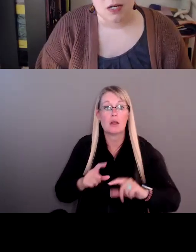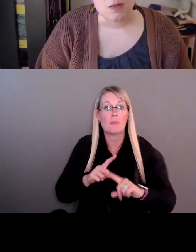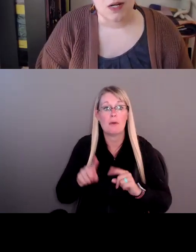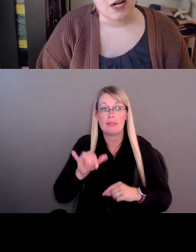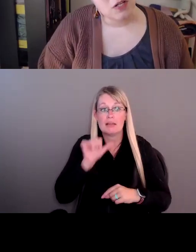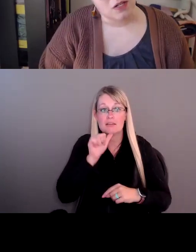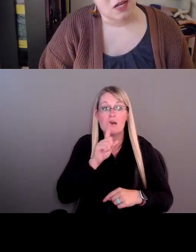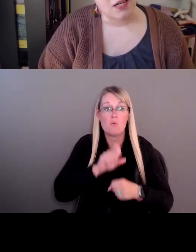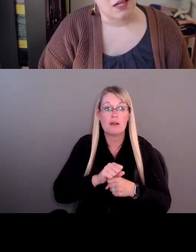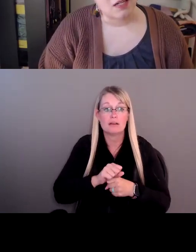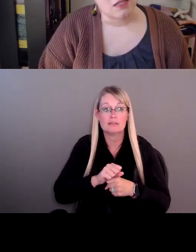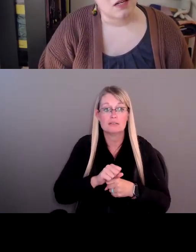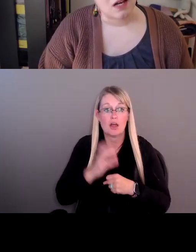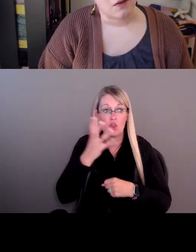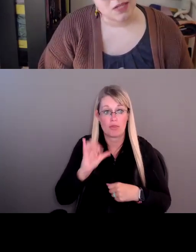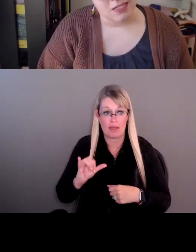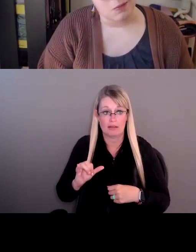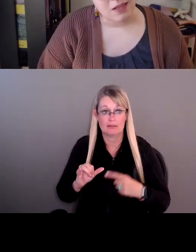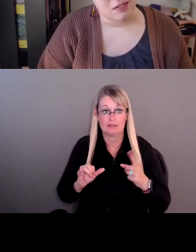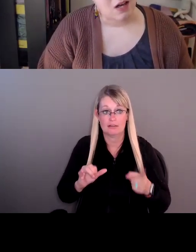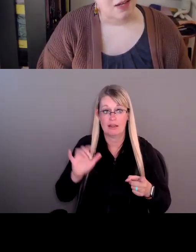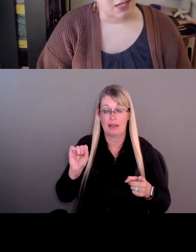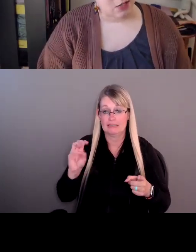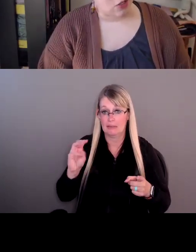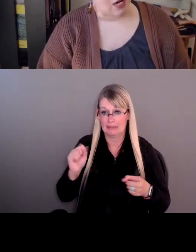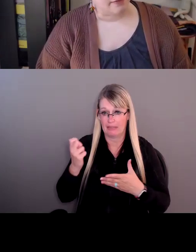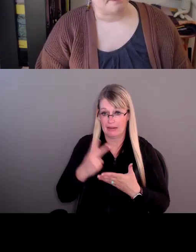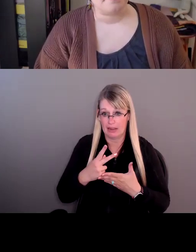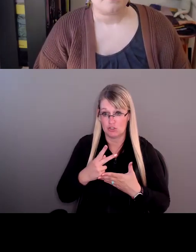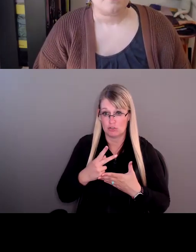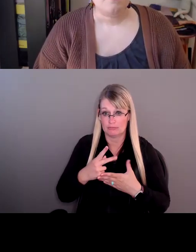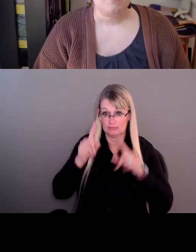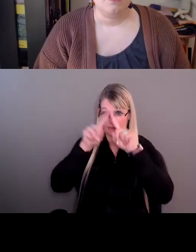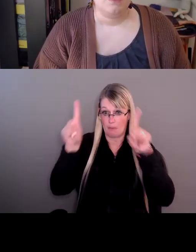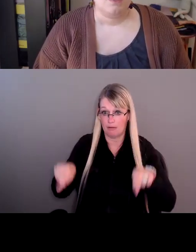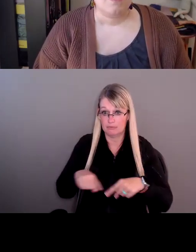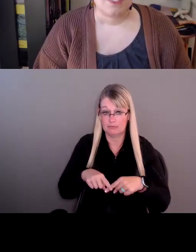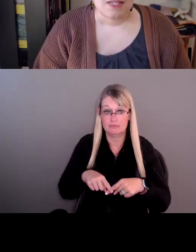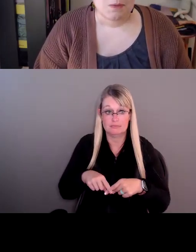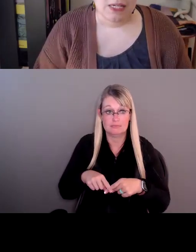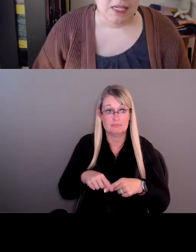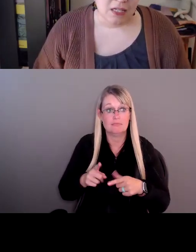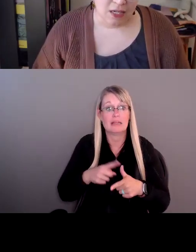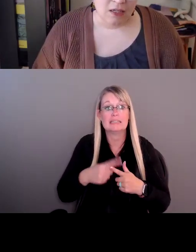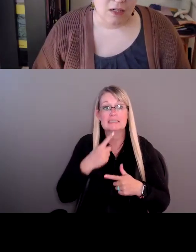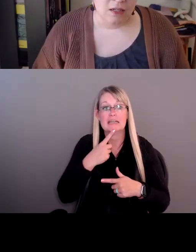like. So what it actually looks like is the SMS authentication heading, then it says please click